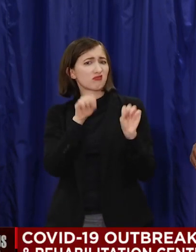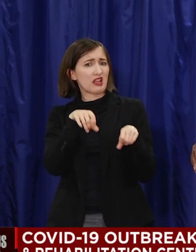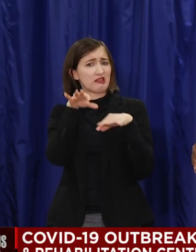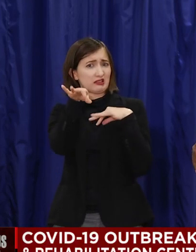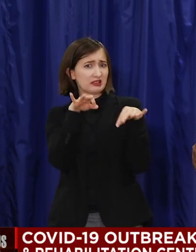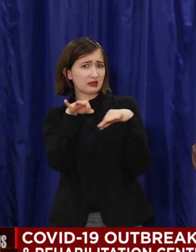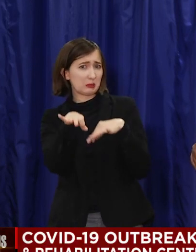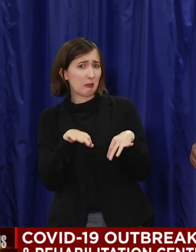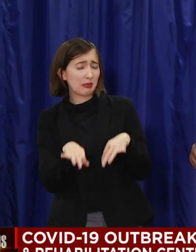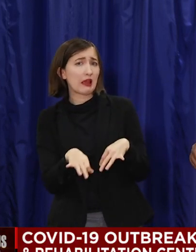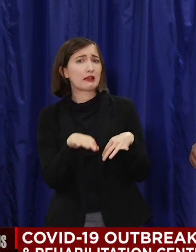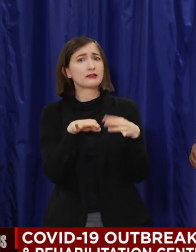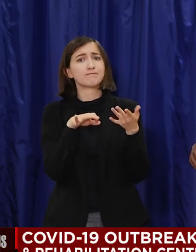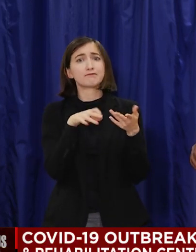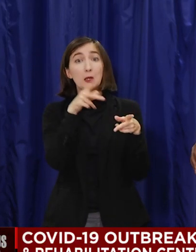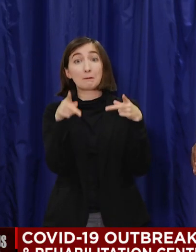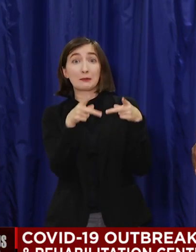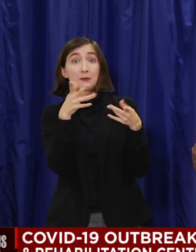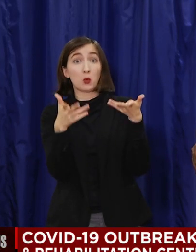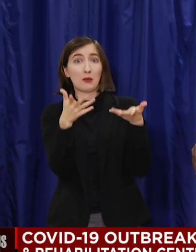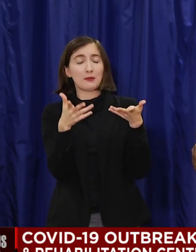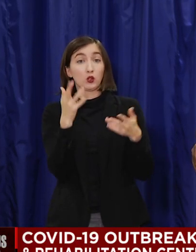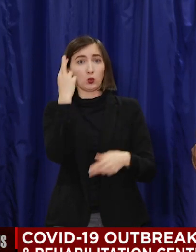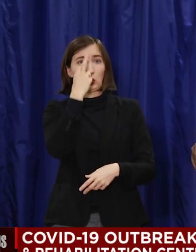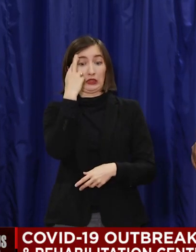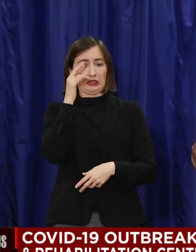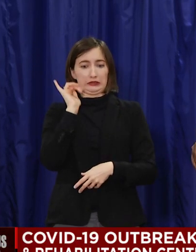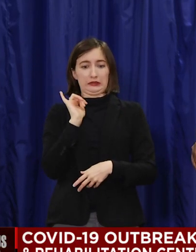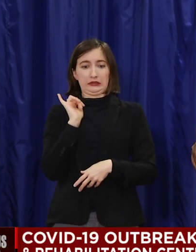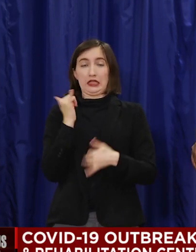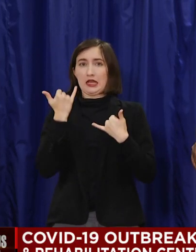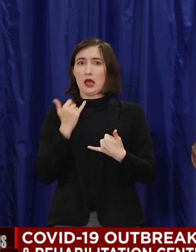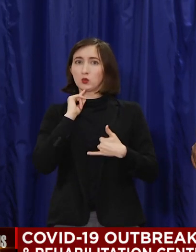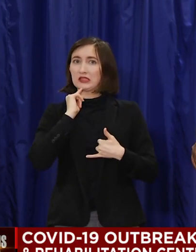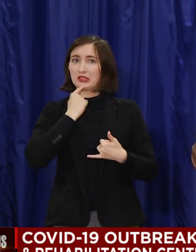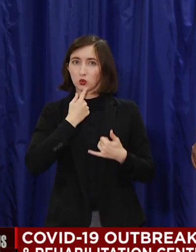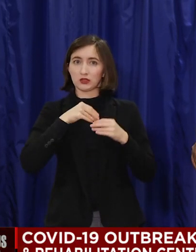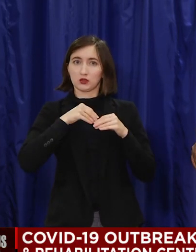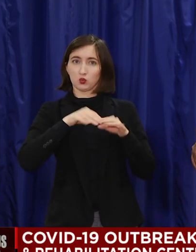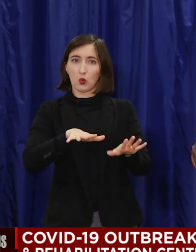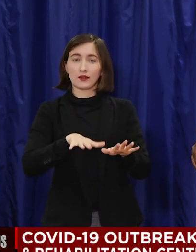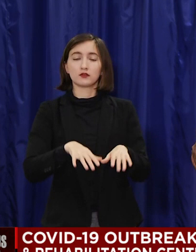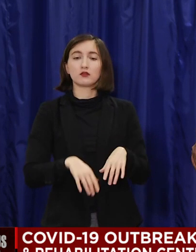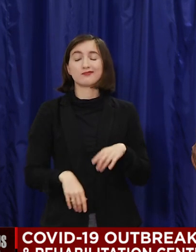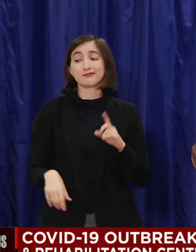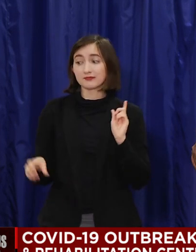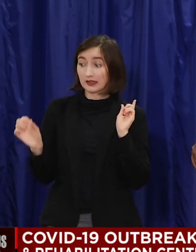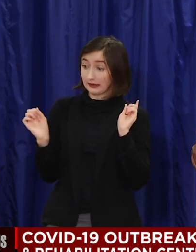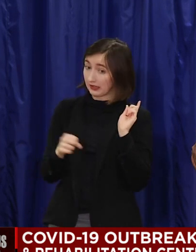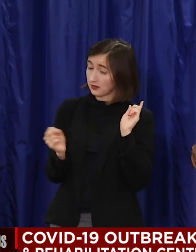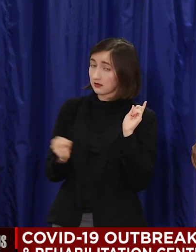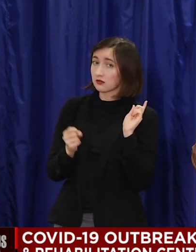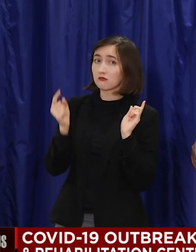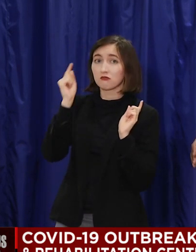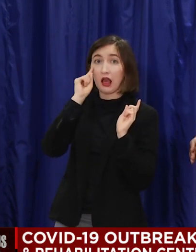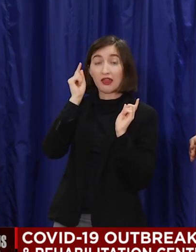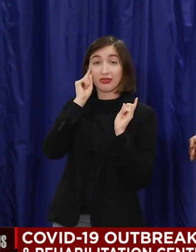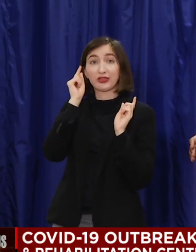A WITH THAT CONE OF IRAQ ARE ON A VIRUS GOING ACROSS THE COUNTRY OVER 20 PEOPLE HAVE A VIRUS GOING ACROSS THE COUNTRY OVER 20 PEOPLE HAVE DIED IN THAT NURSING HOME THAT COUNTRY OVER 20 PEOPLE HAVE DIED IN THAT NURSING HOME THAT OF COURSE THERE'S ANOTHER DIED IN THAT NURSING HOME THAT OF COURSE THERE'S ANOTHER NURSING HOME IN CALIFORNIA